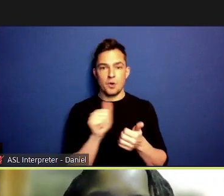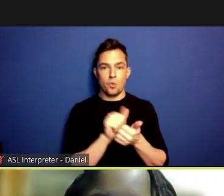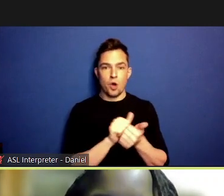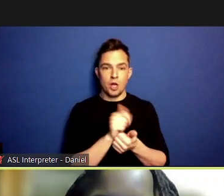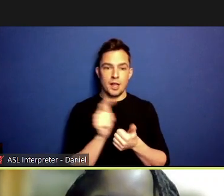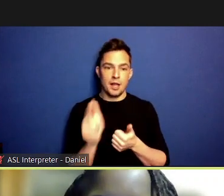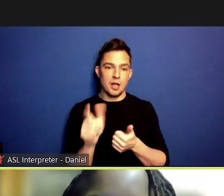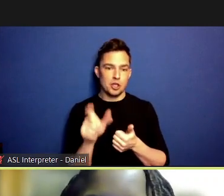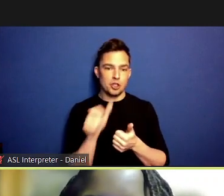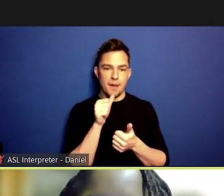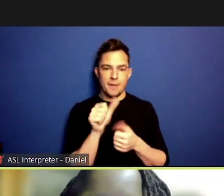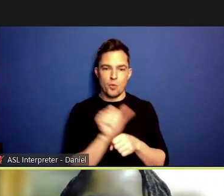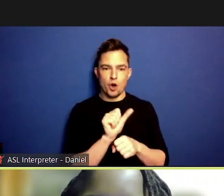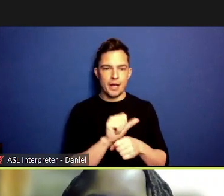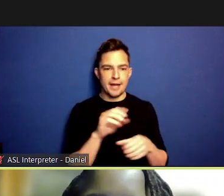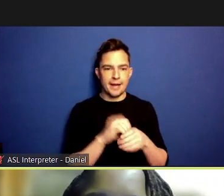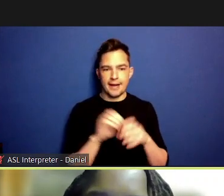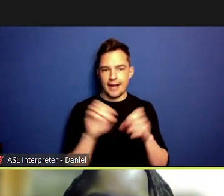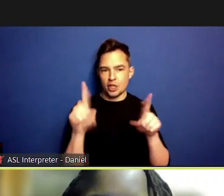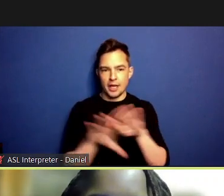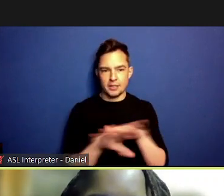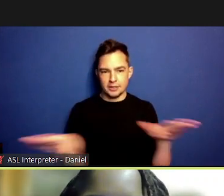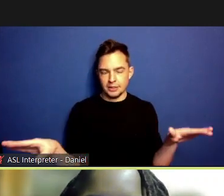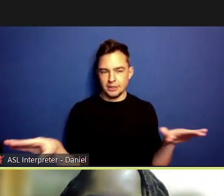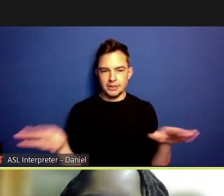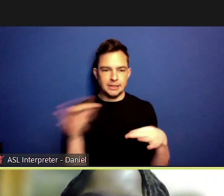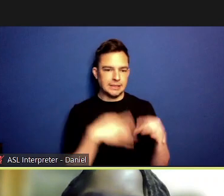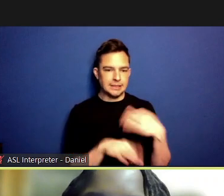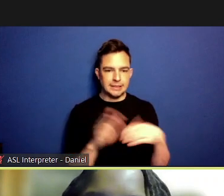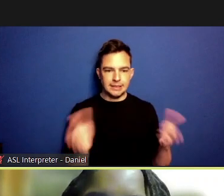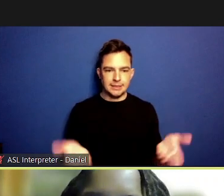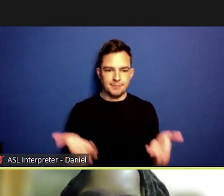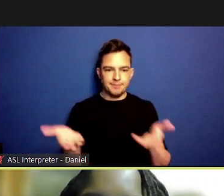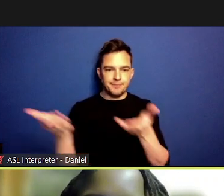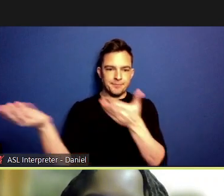working in education. So instead of escalating matters to police, there were multiple opportunities